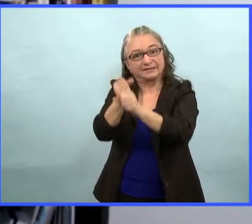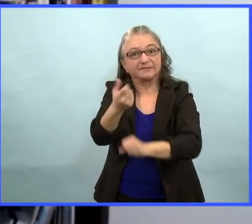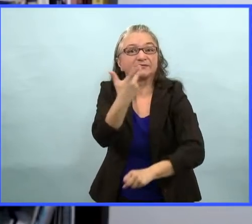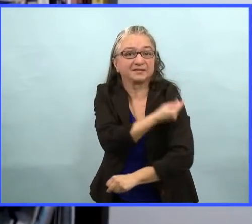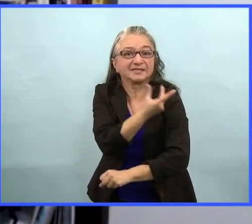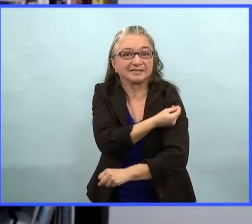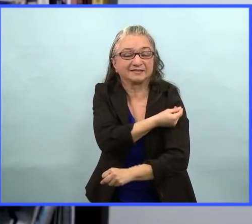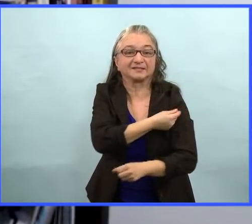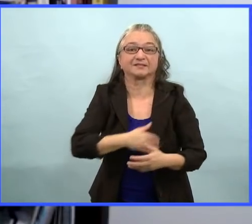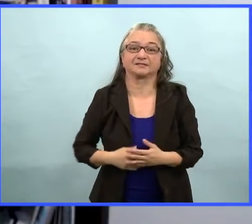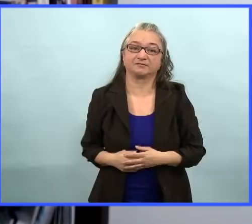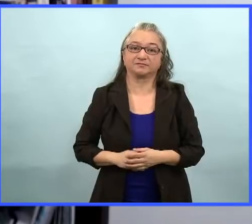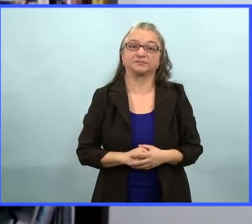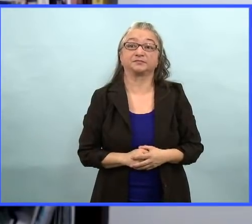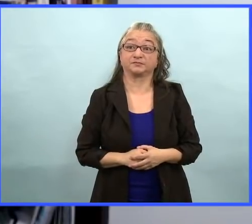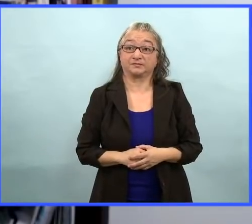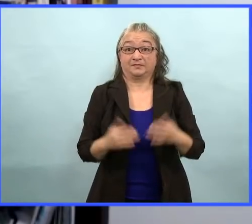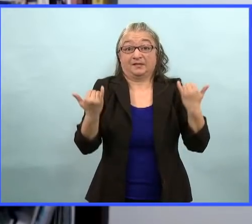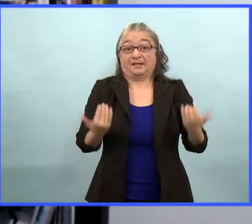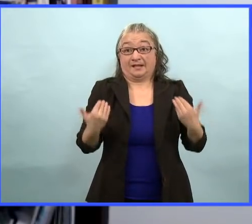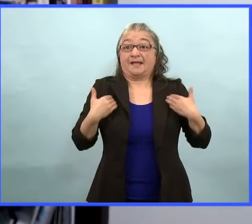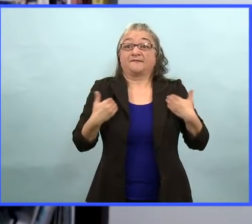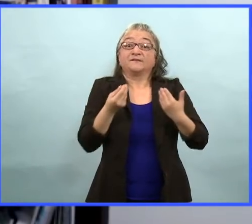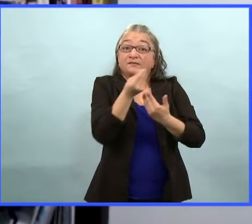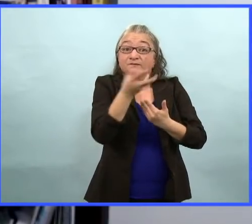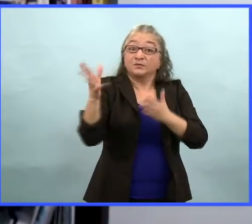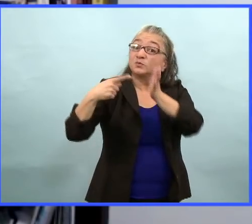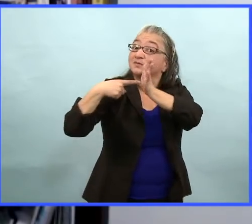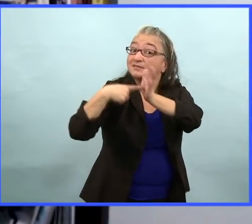a few examples of some things that we have done and are doing